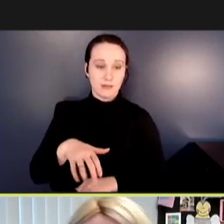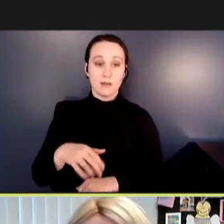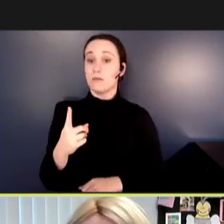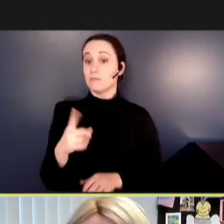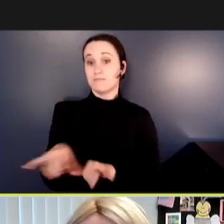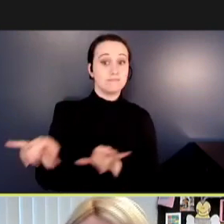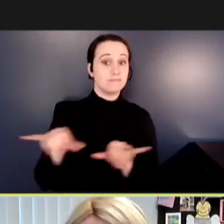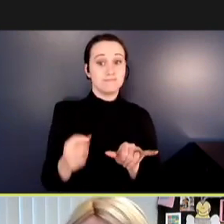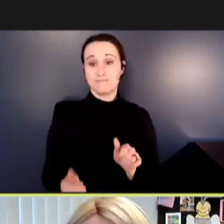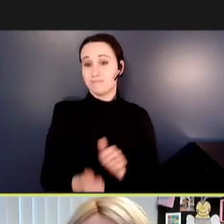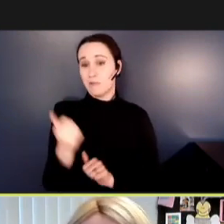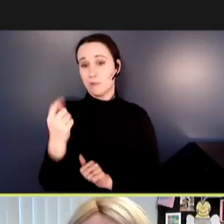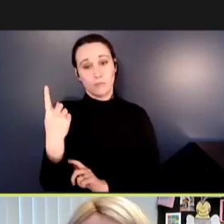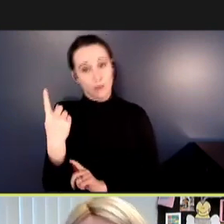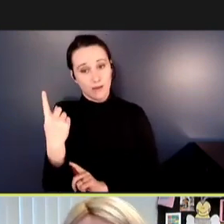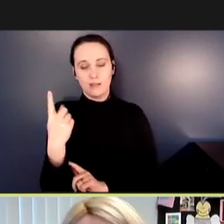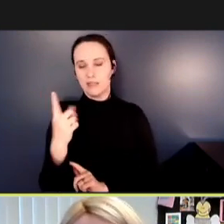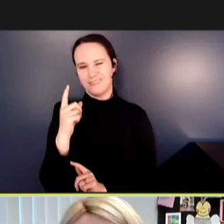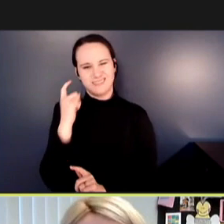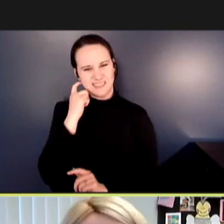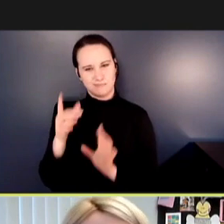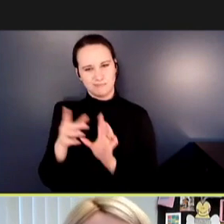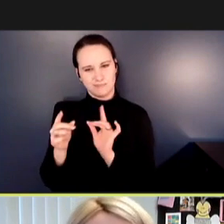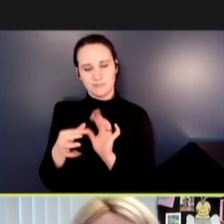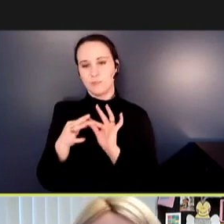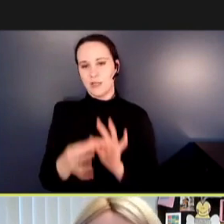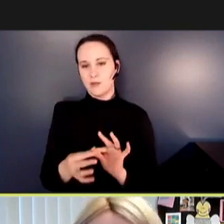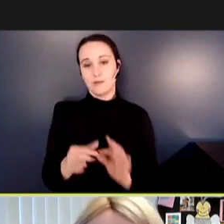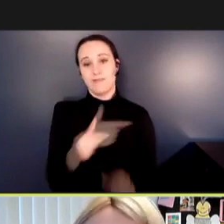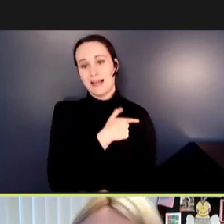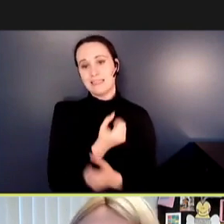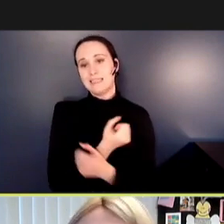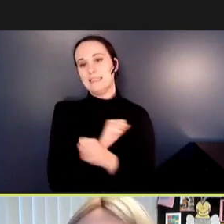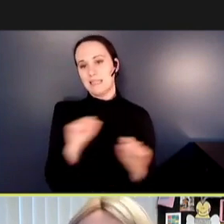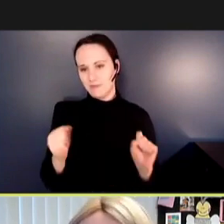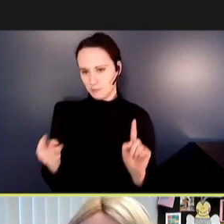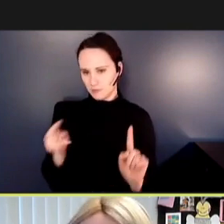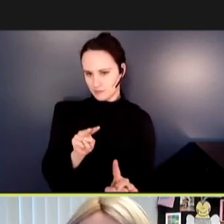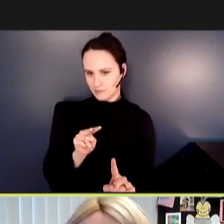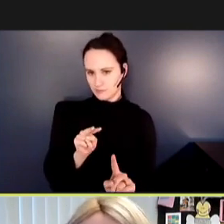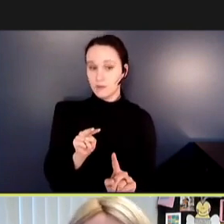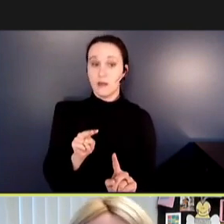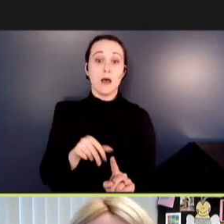as we just heard, really were related to vaccine safety perceptions. Other frequently identified